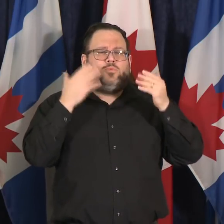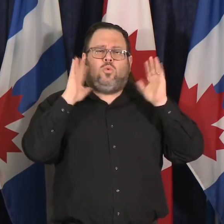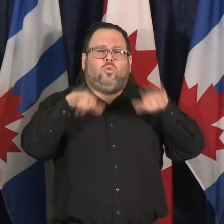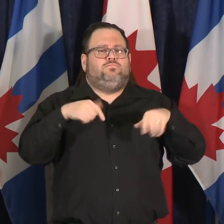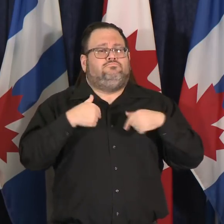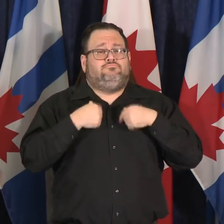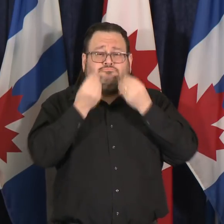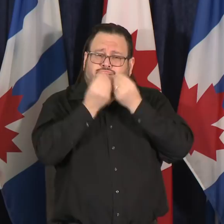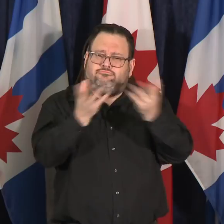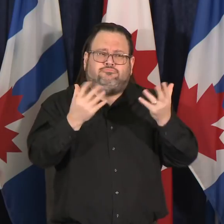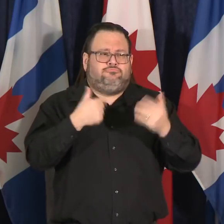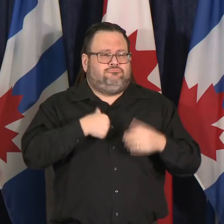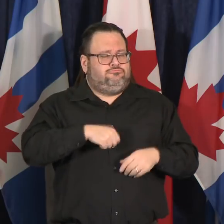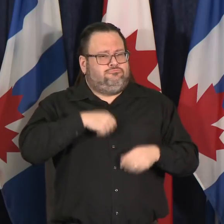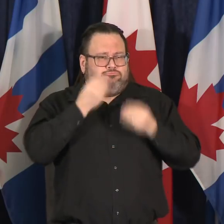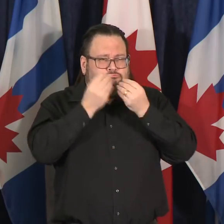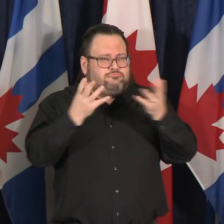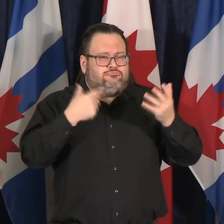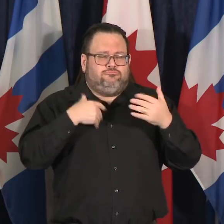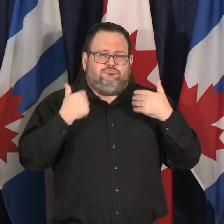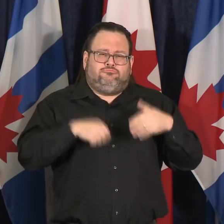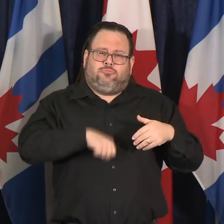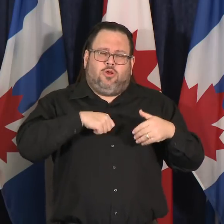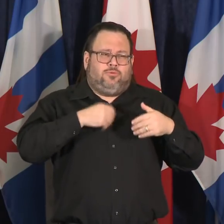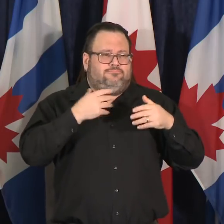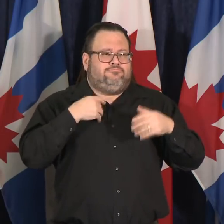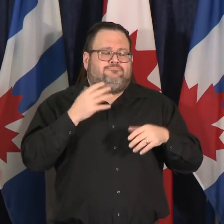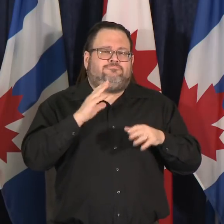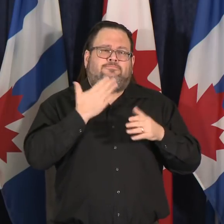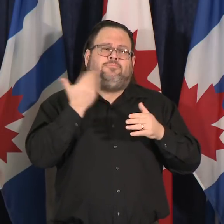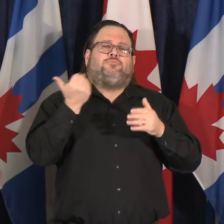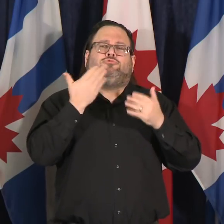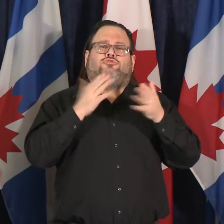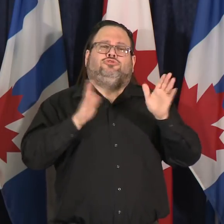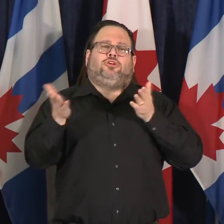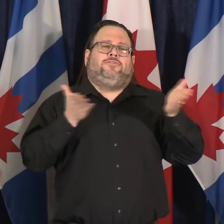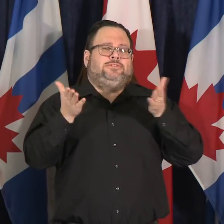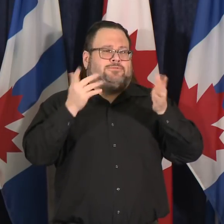Toronto the Emergency Operations Center is operating at a level 3 we talked